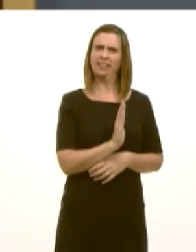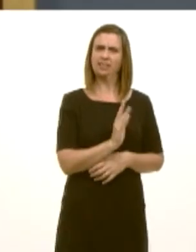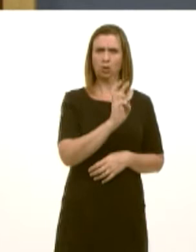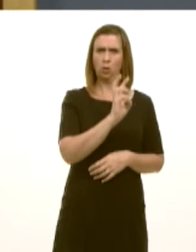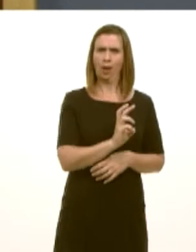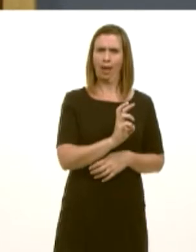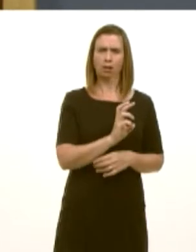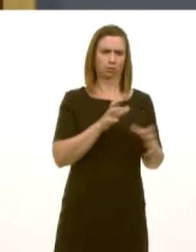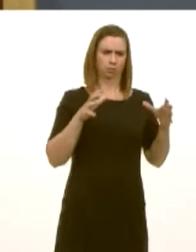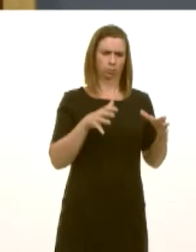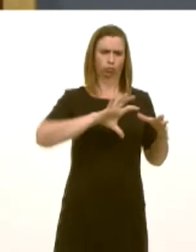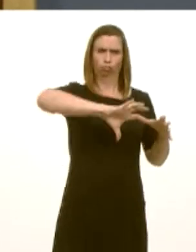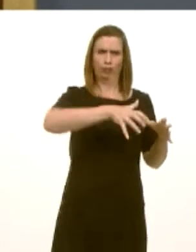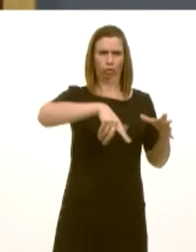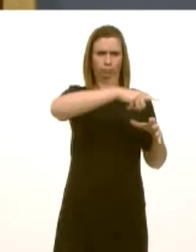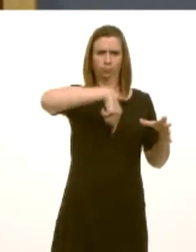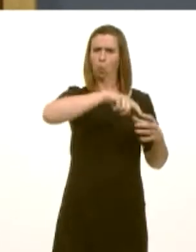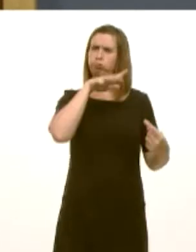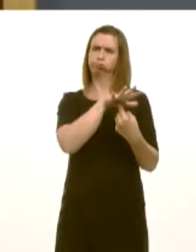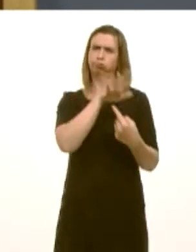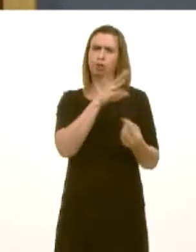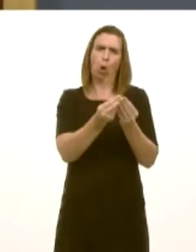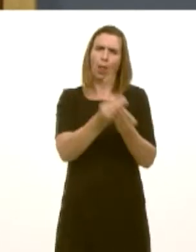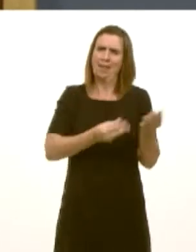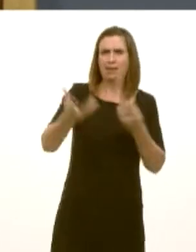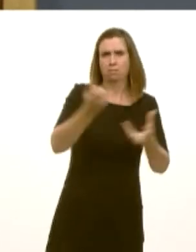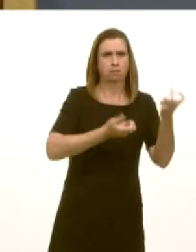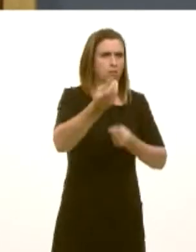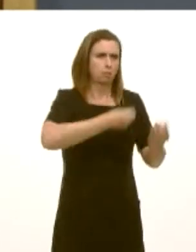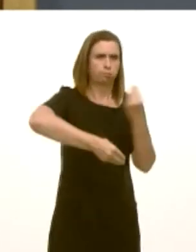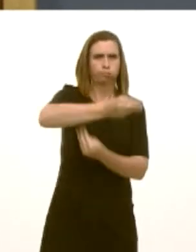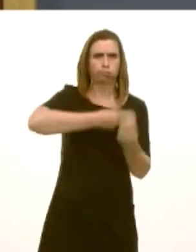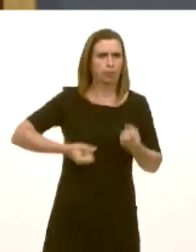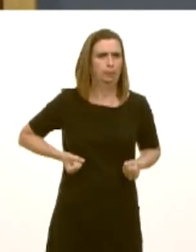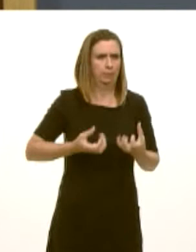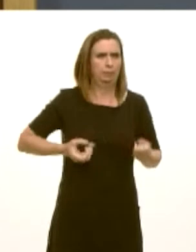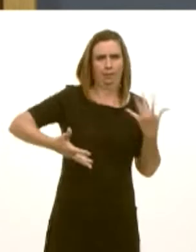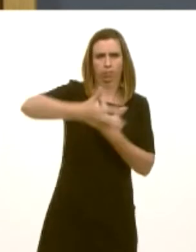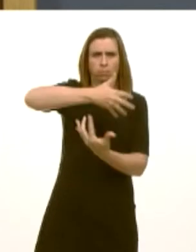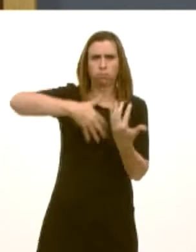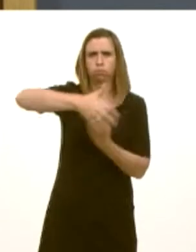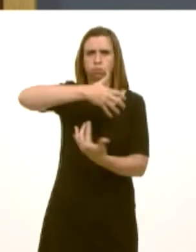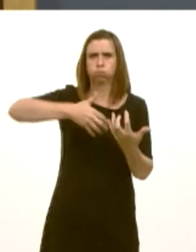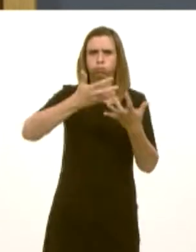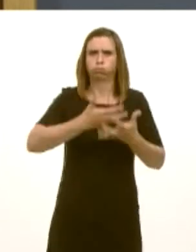economy as a whole, and obviously we need to develop that economy furtheróand Iím sure we will.